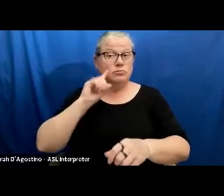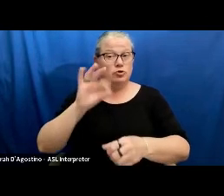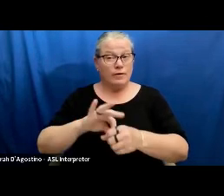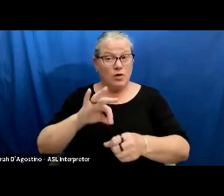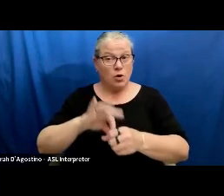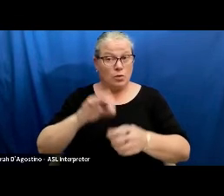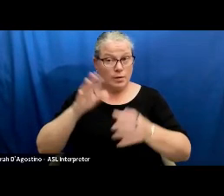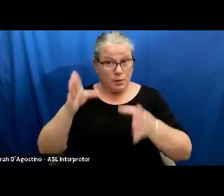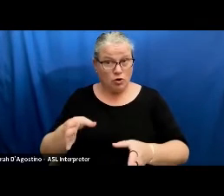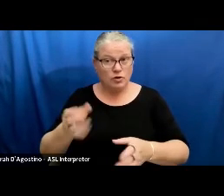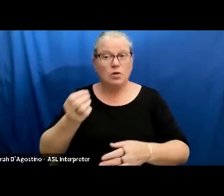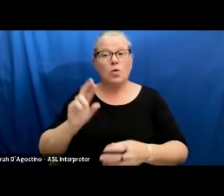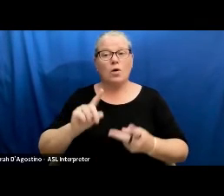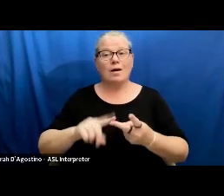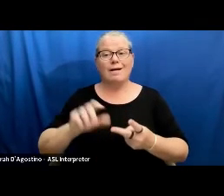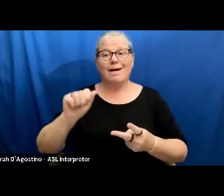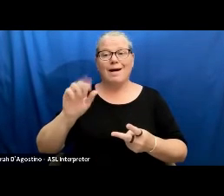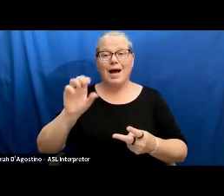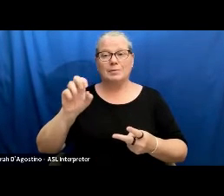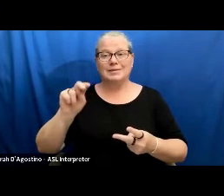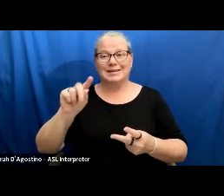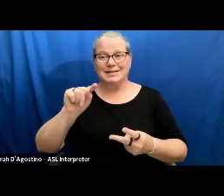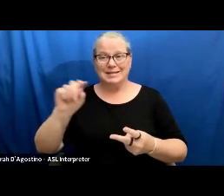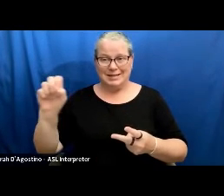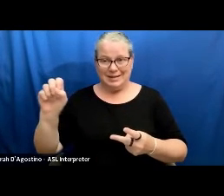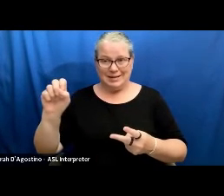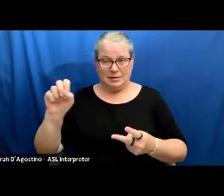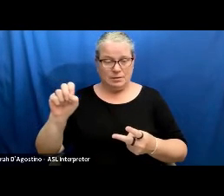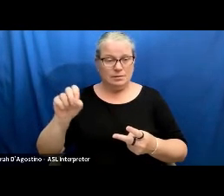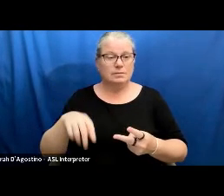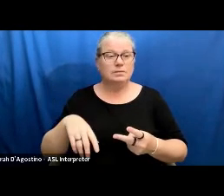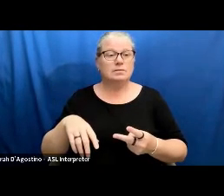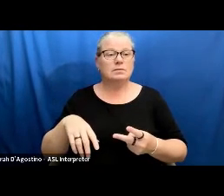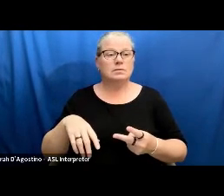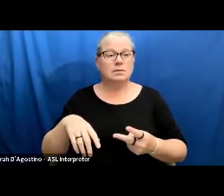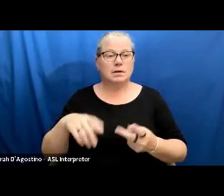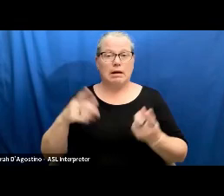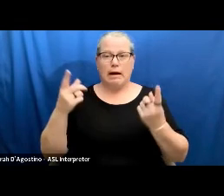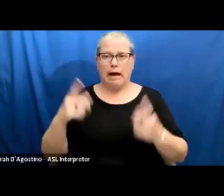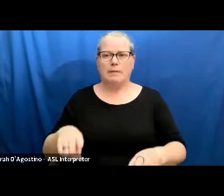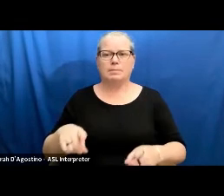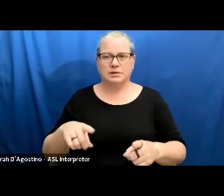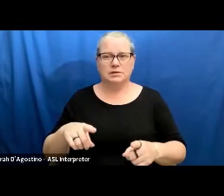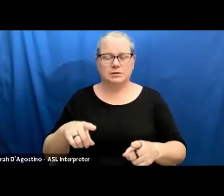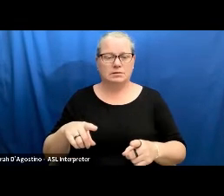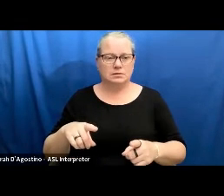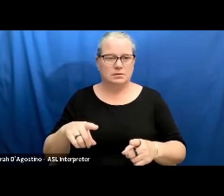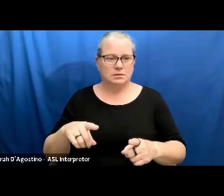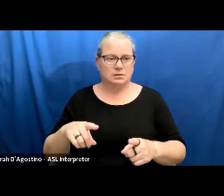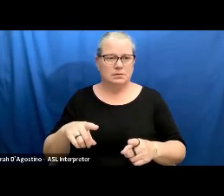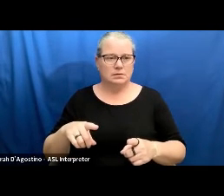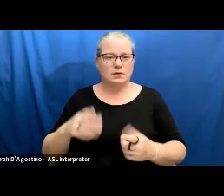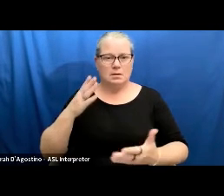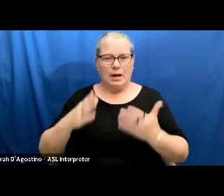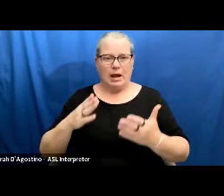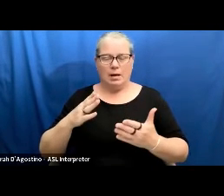absentee before in connecticut may have countered encountered accessibility barriers and may have